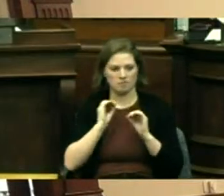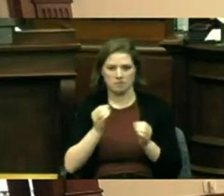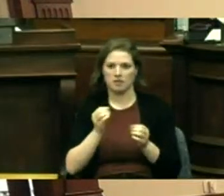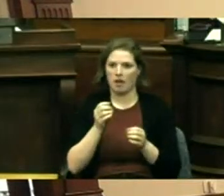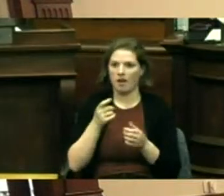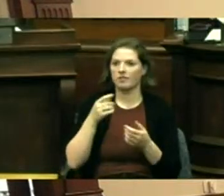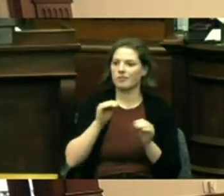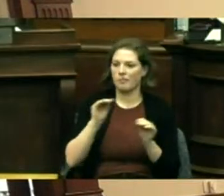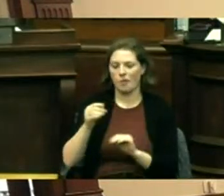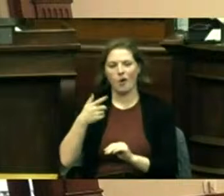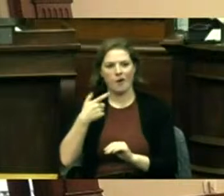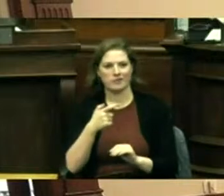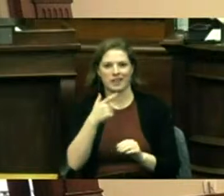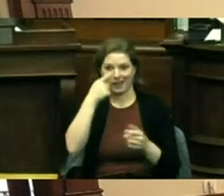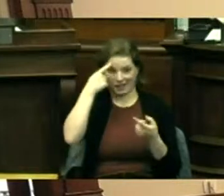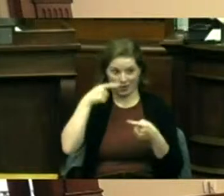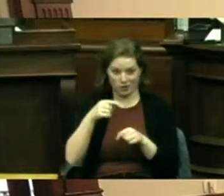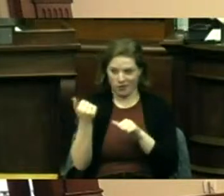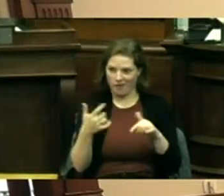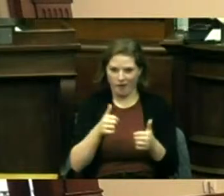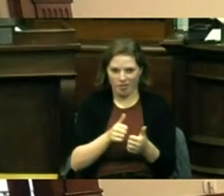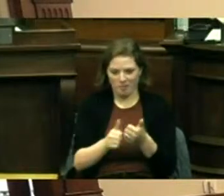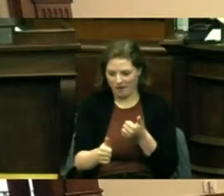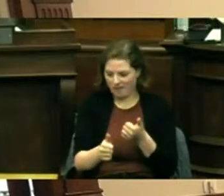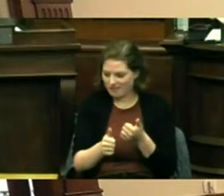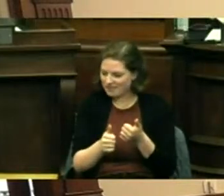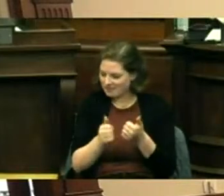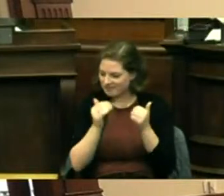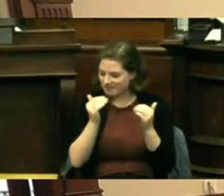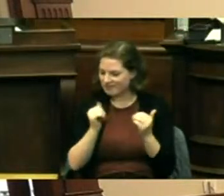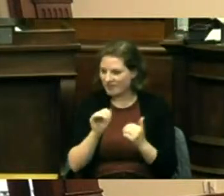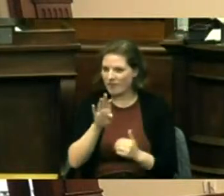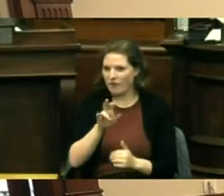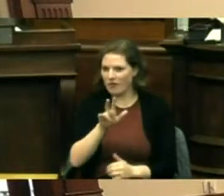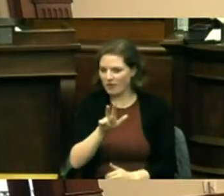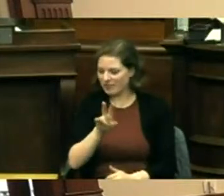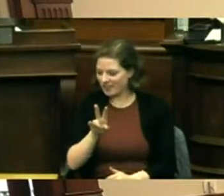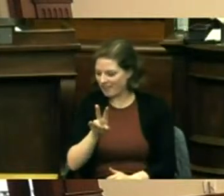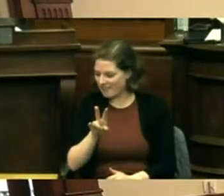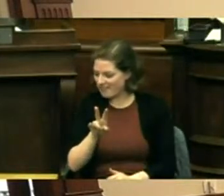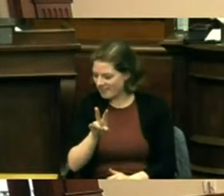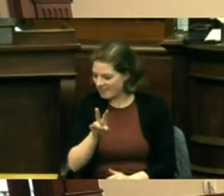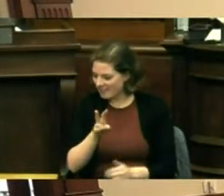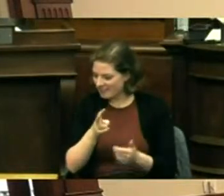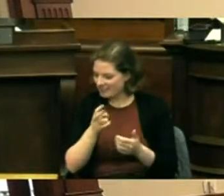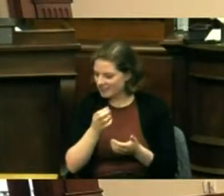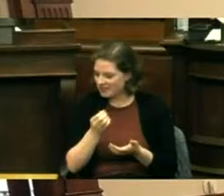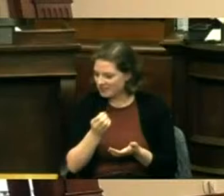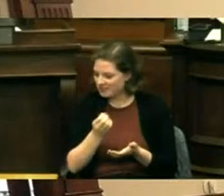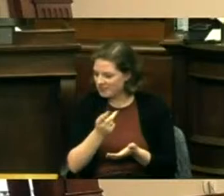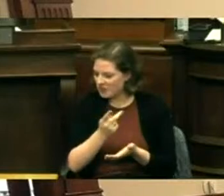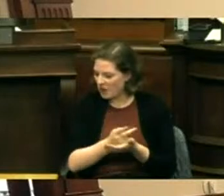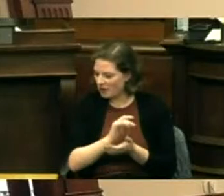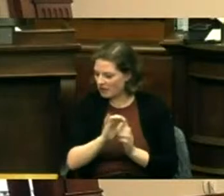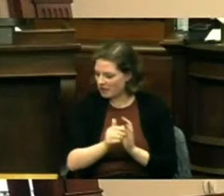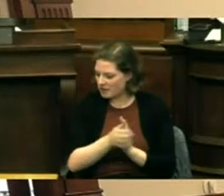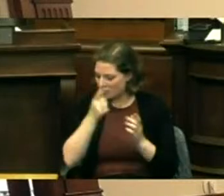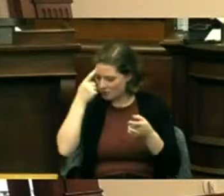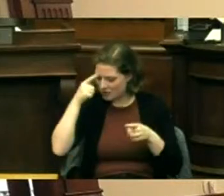youth development services. Any questions, comments or concerns? Move it. Second. All in favor? Aye, aye. Motion carries.